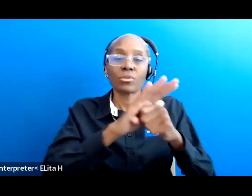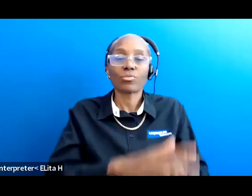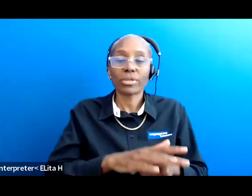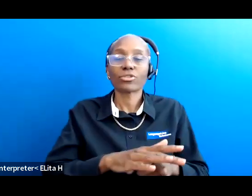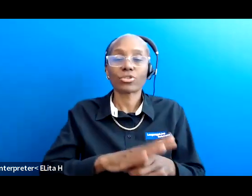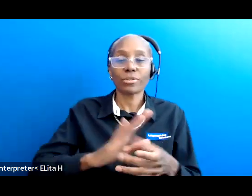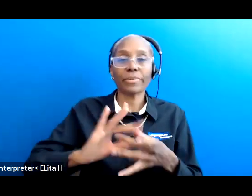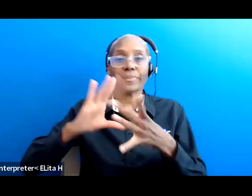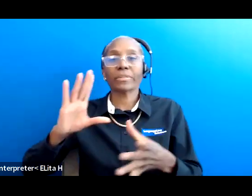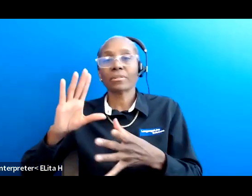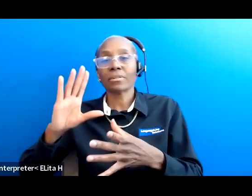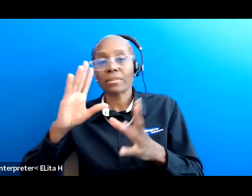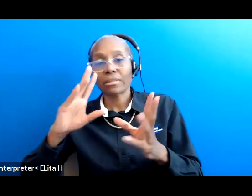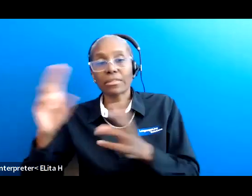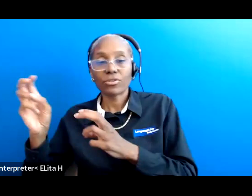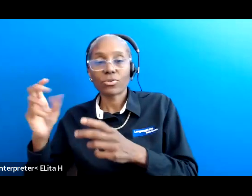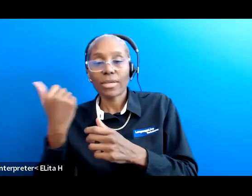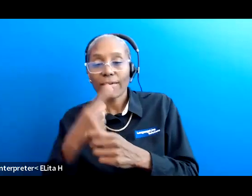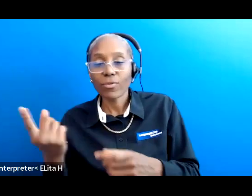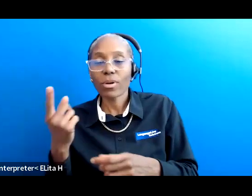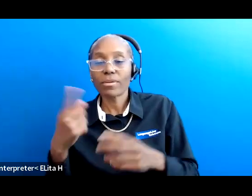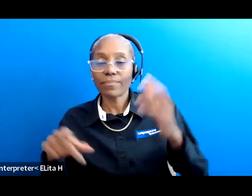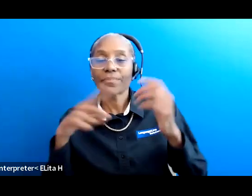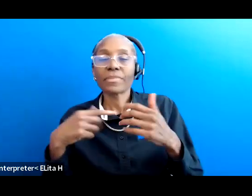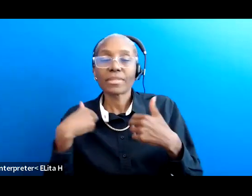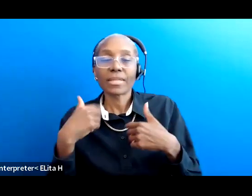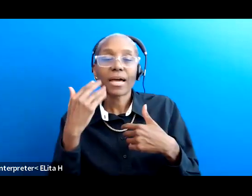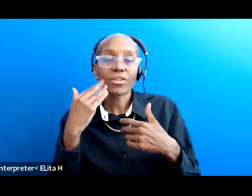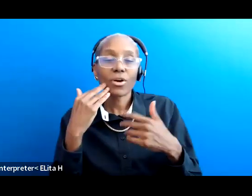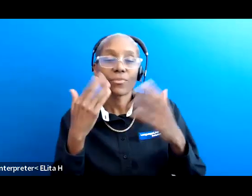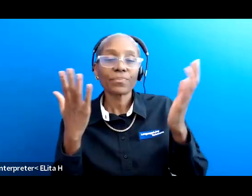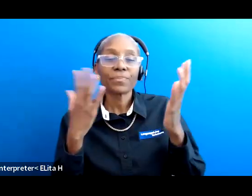I think everybody that I know and have interacted with has